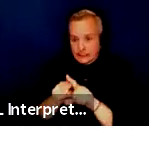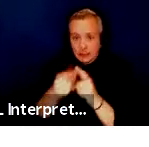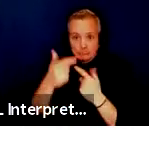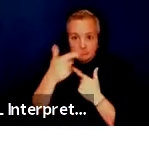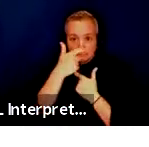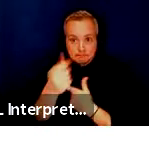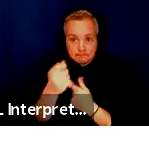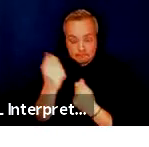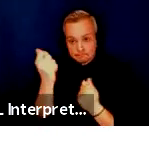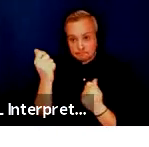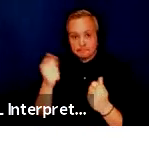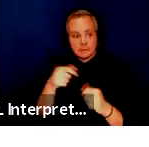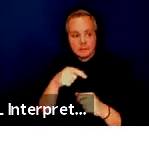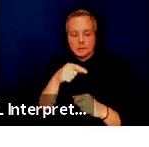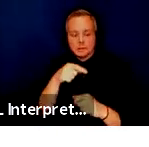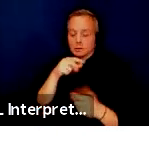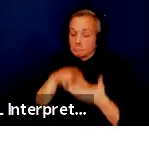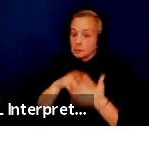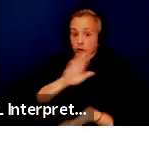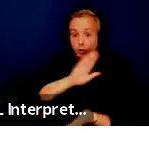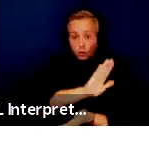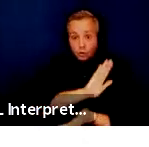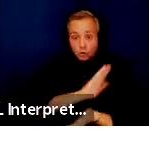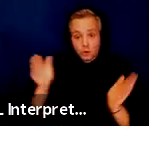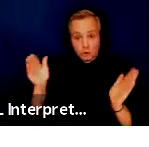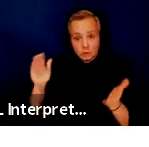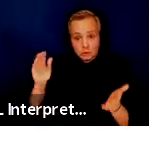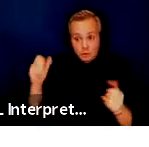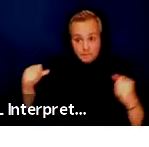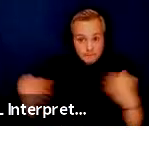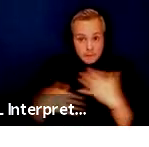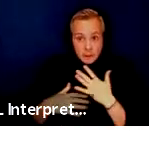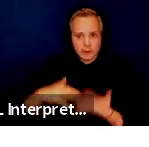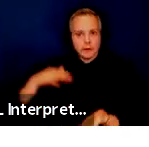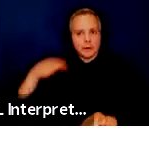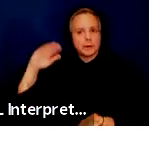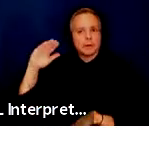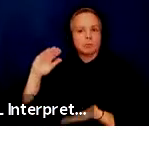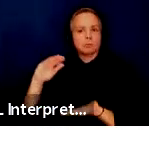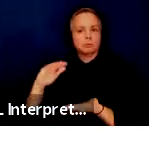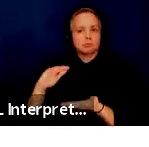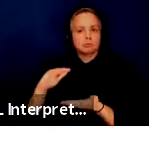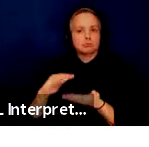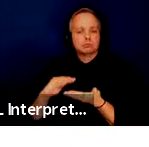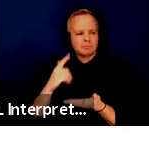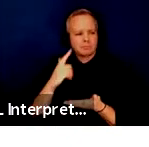SHE BECAME LESS FEARFUL OF PEOPLE WITH DISABILITIES KNOWING THAT WE TRULY ARE LIKE EVERYONE ELSE.